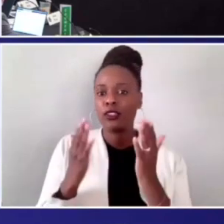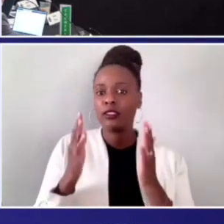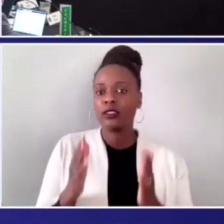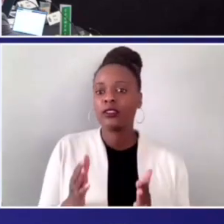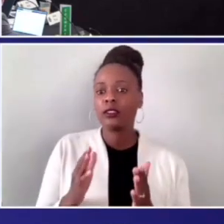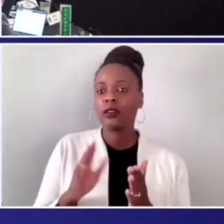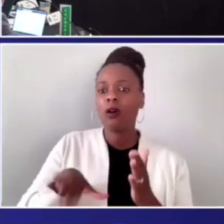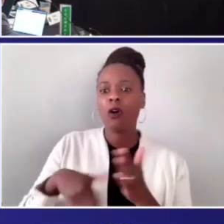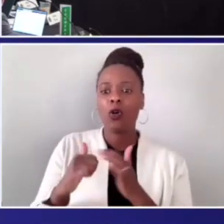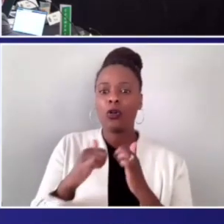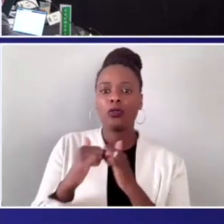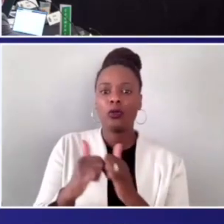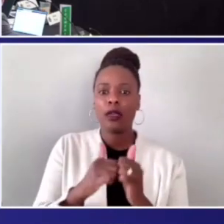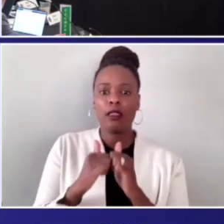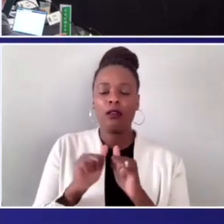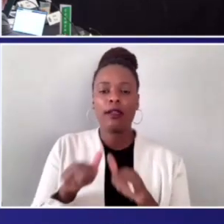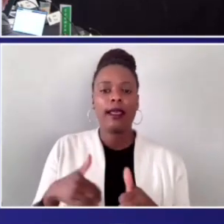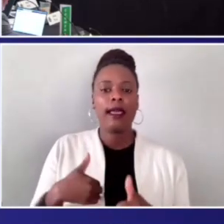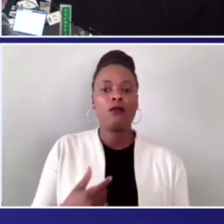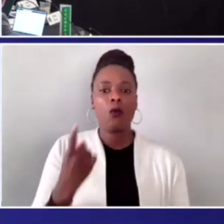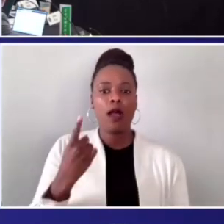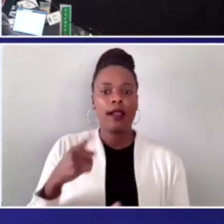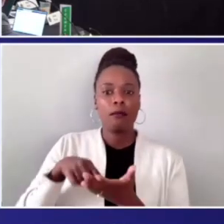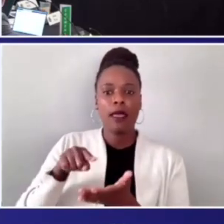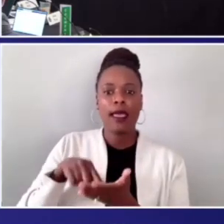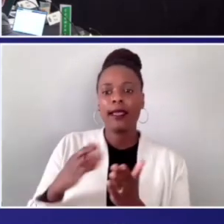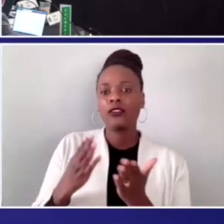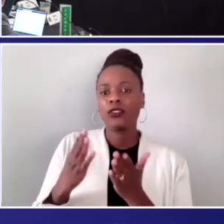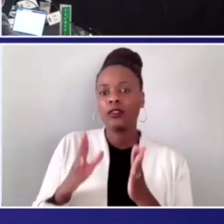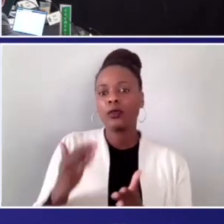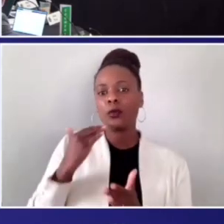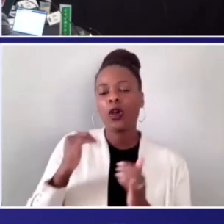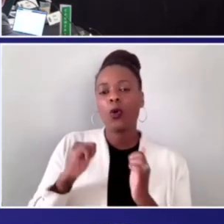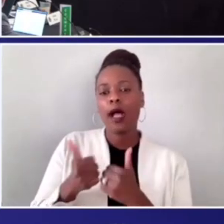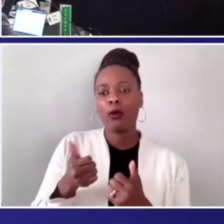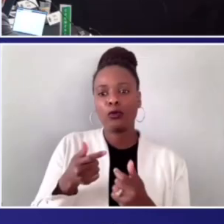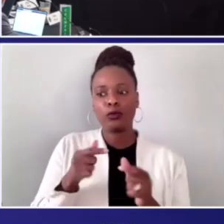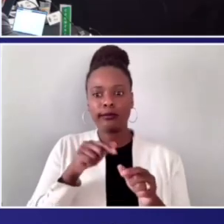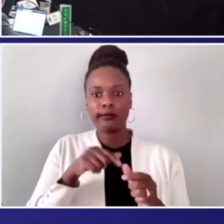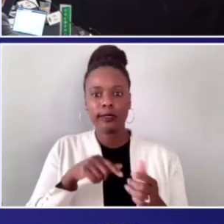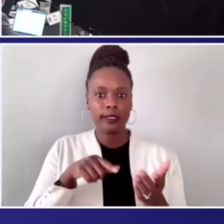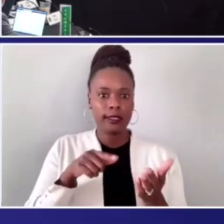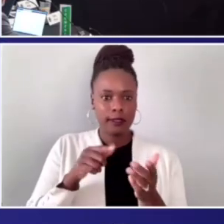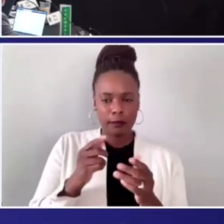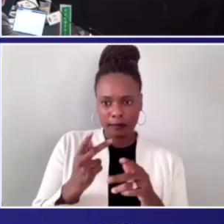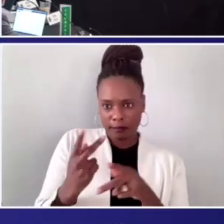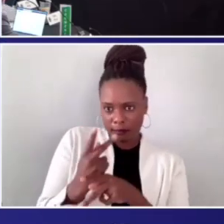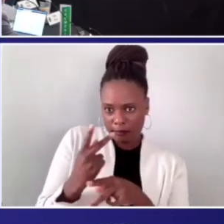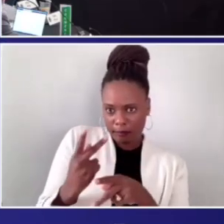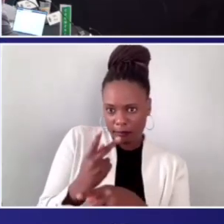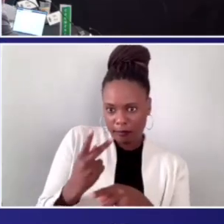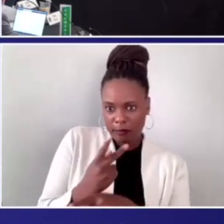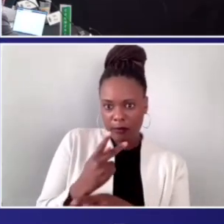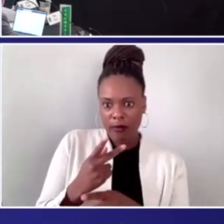and they would get one payment and the servicer would know how to allocate that payment across the loan programs. That's currently what happens today, I